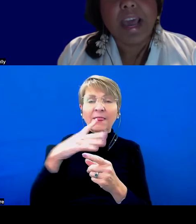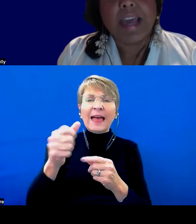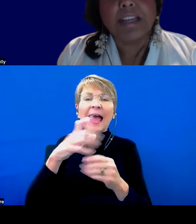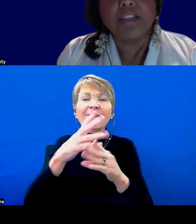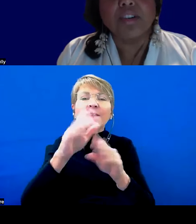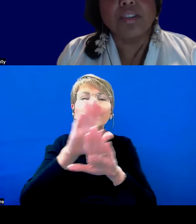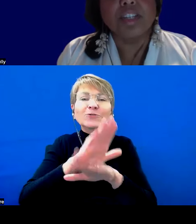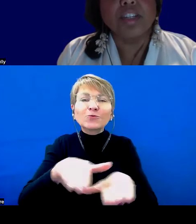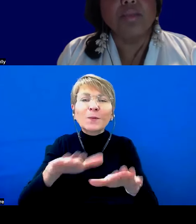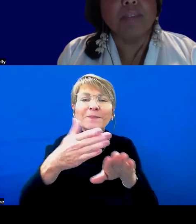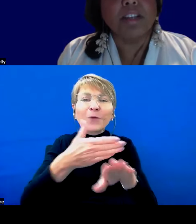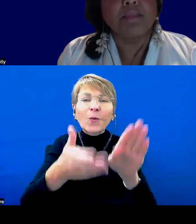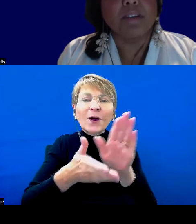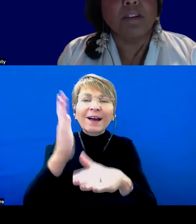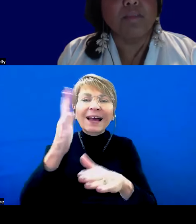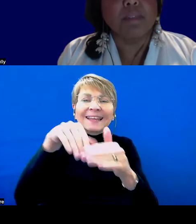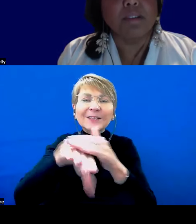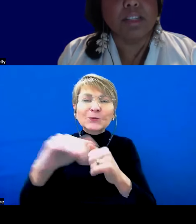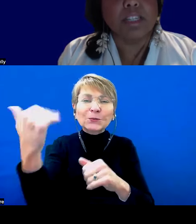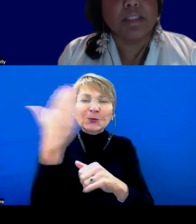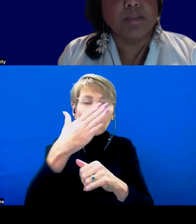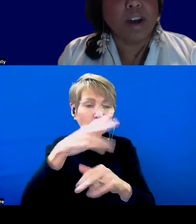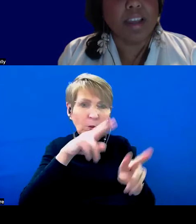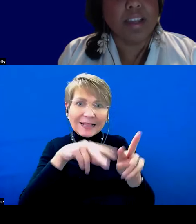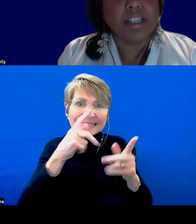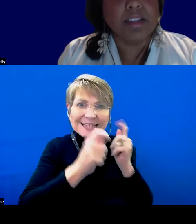and non-surgical management of pathologies or eye conditions.